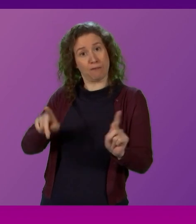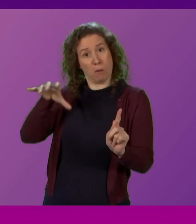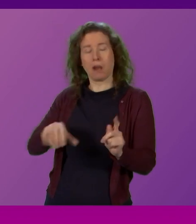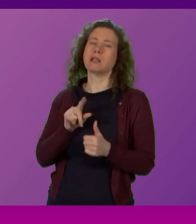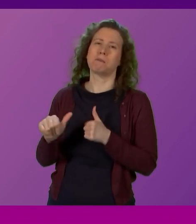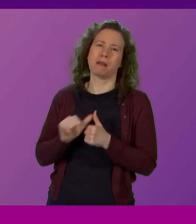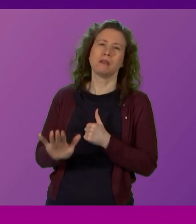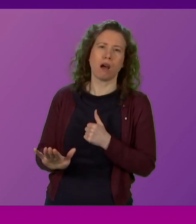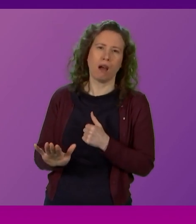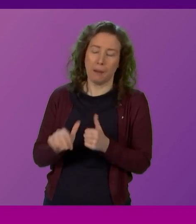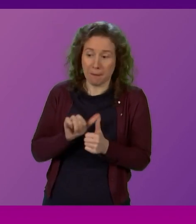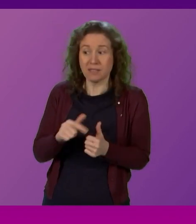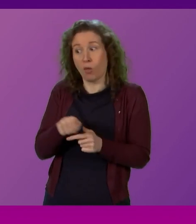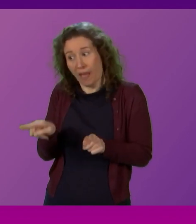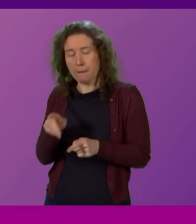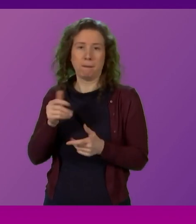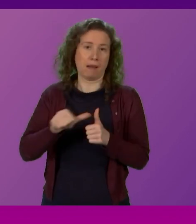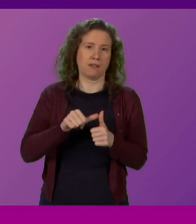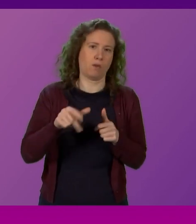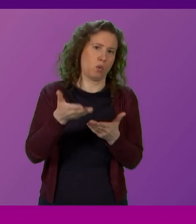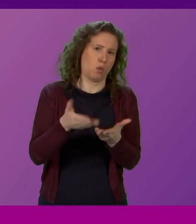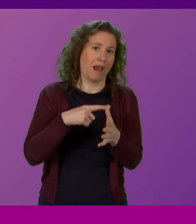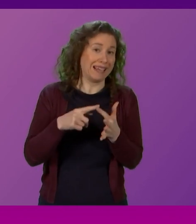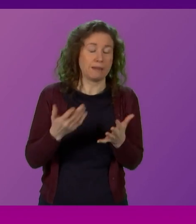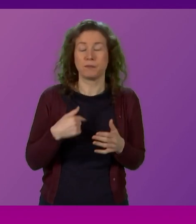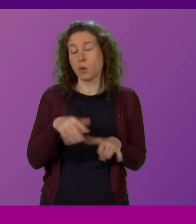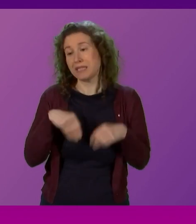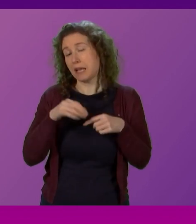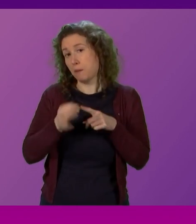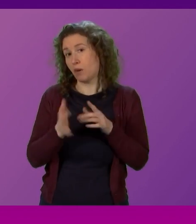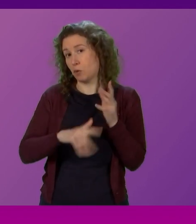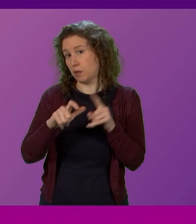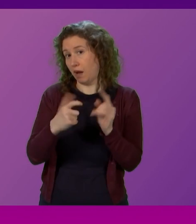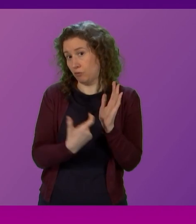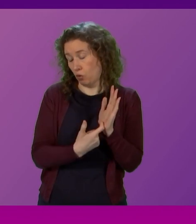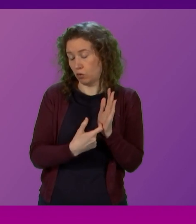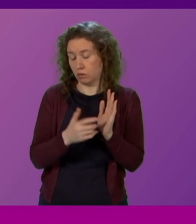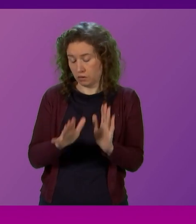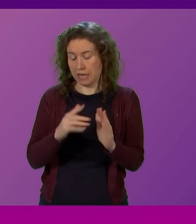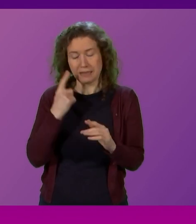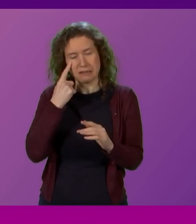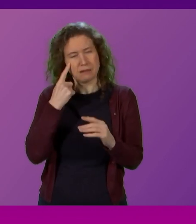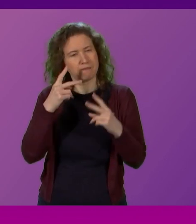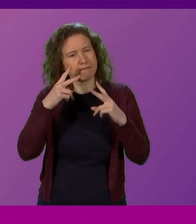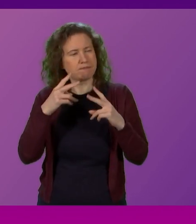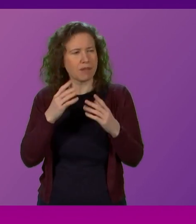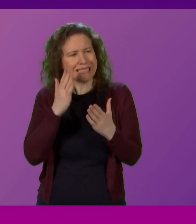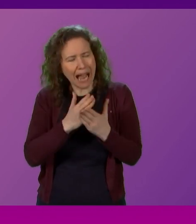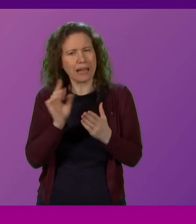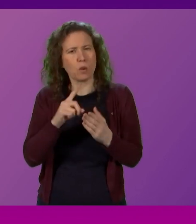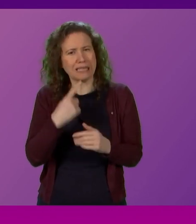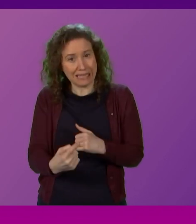Let me take Douglas Ross’s points in turn, and let us look in detail at demand, and why